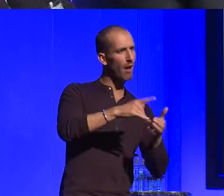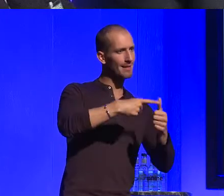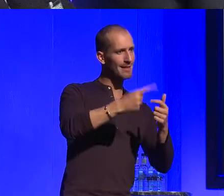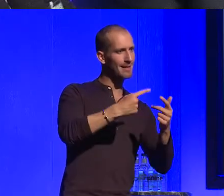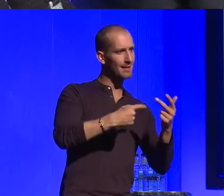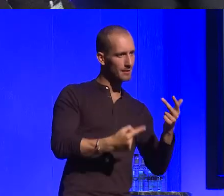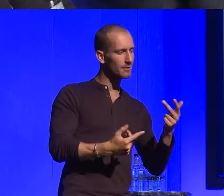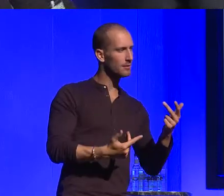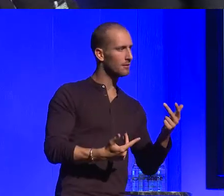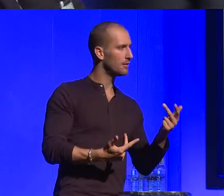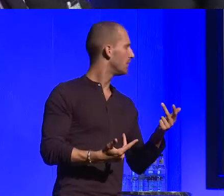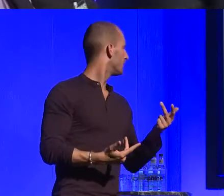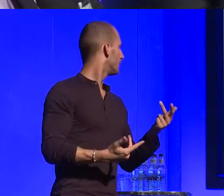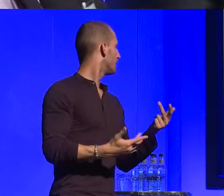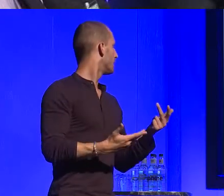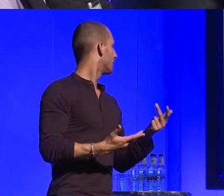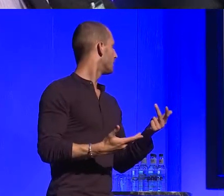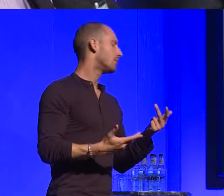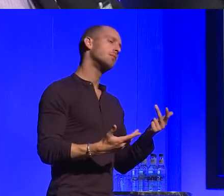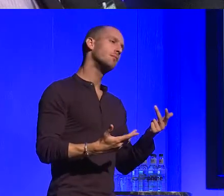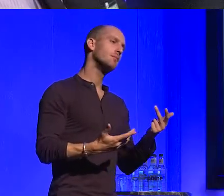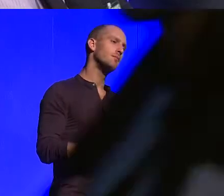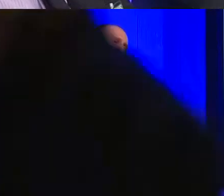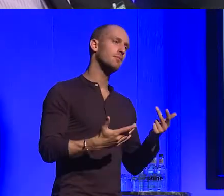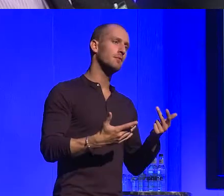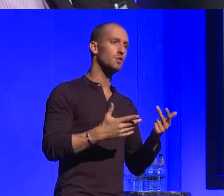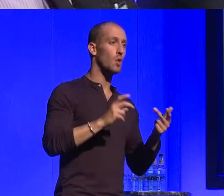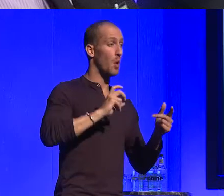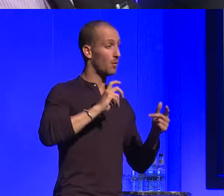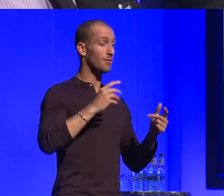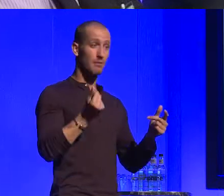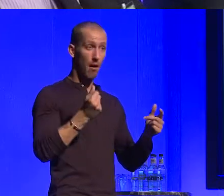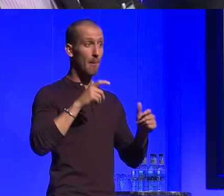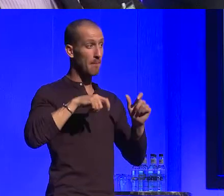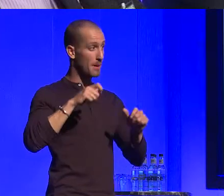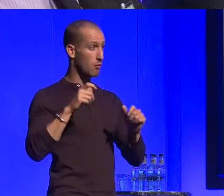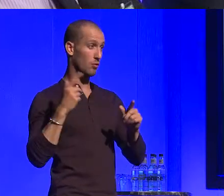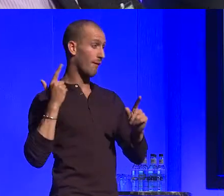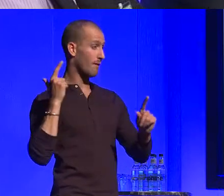arise, because then you are talking about people travelling long distances, and marginalising